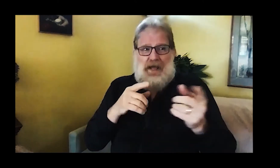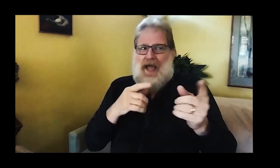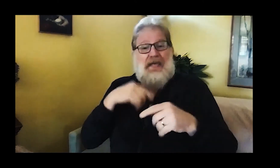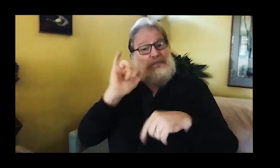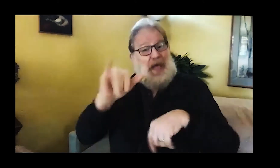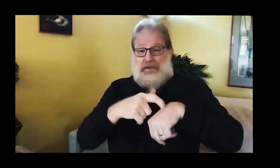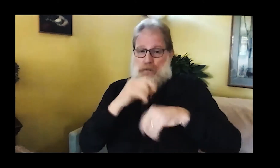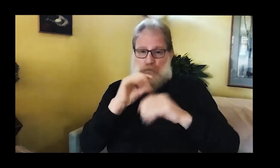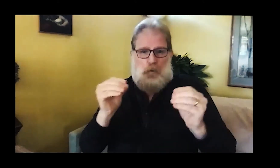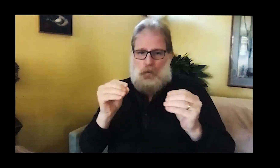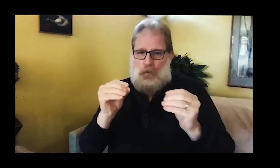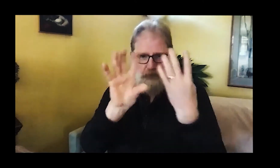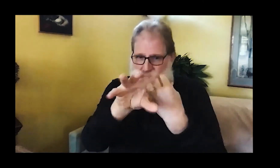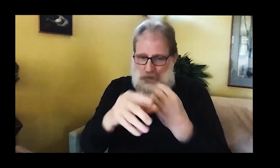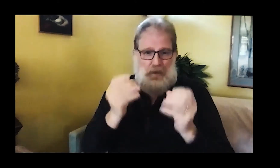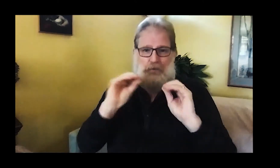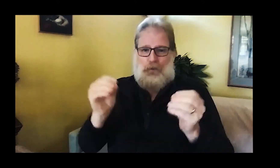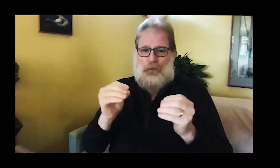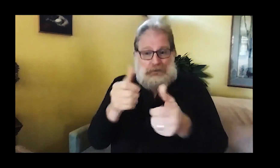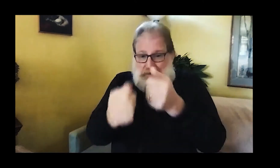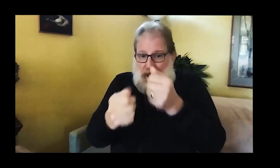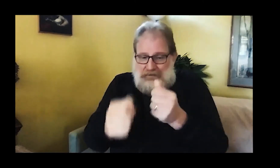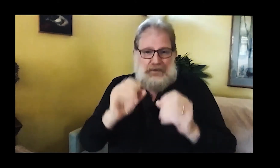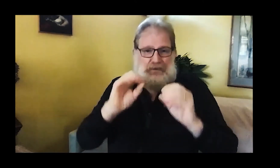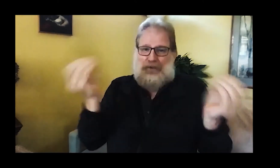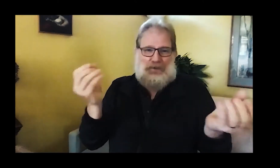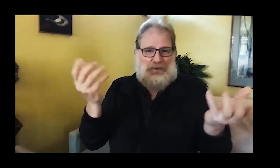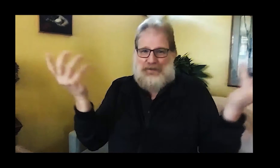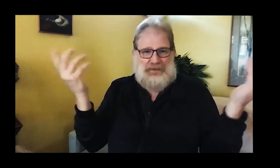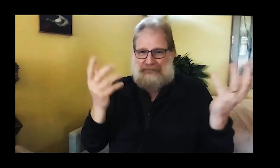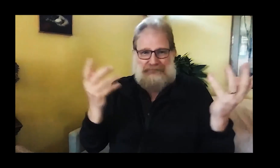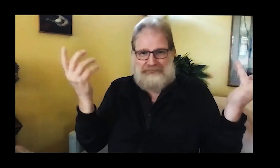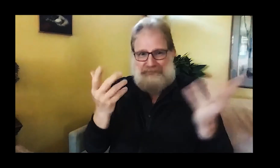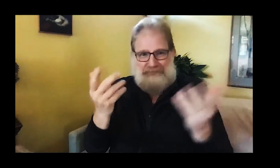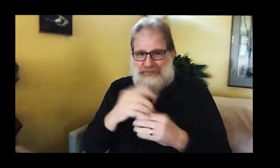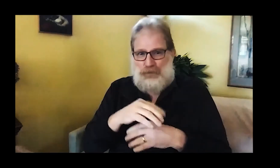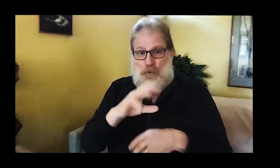back then we didn't have any video phones. No way to text each other. There was no relay.